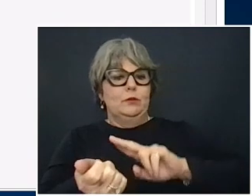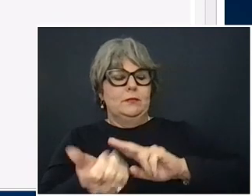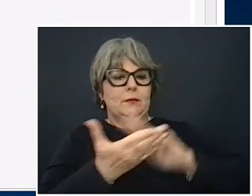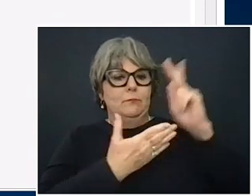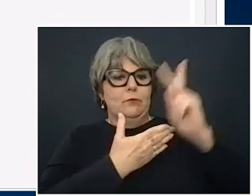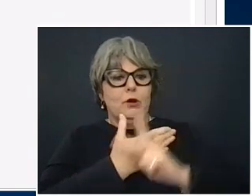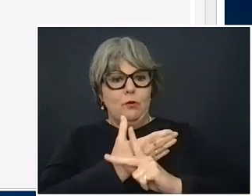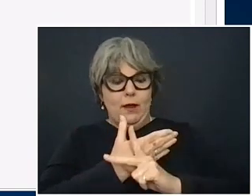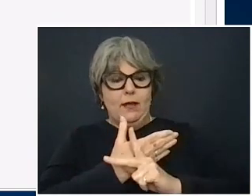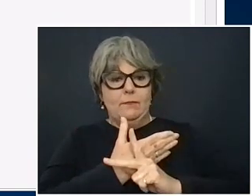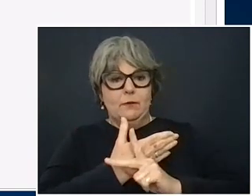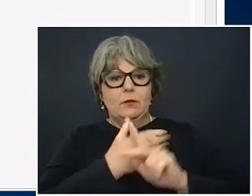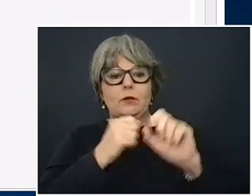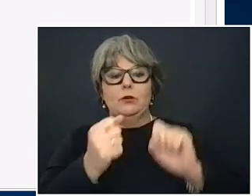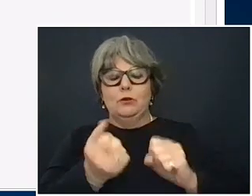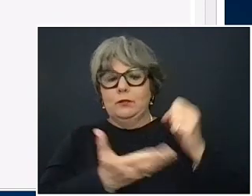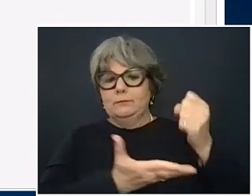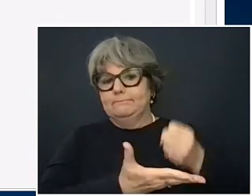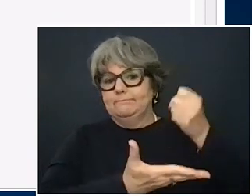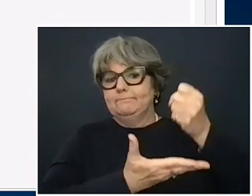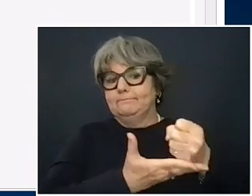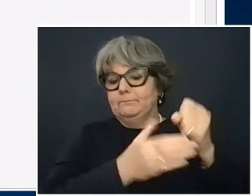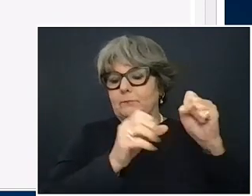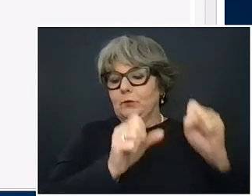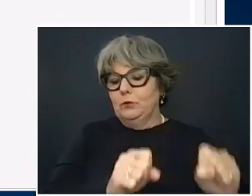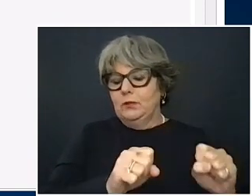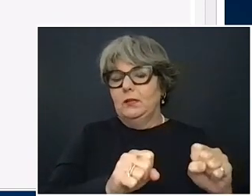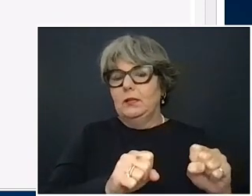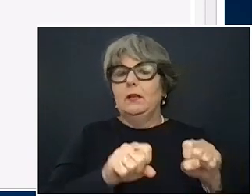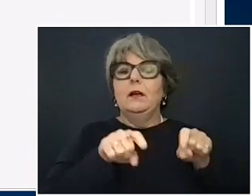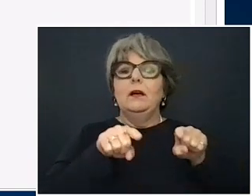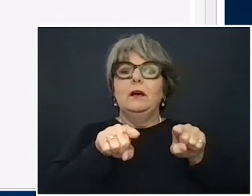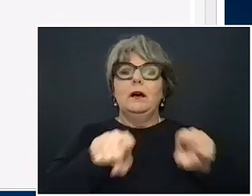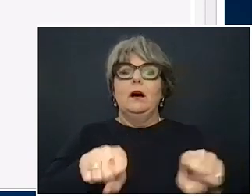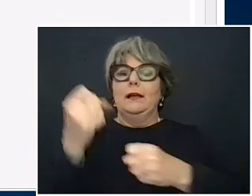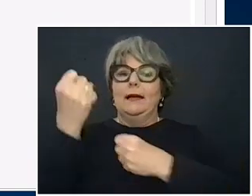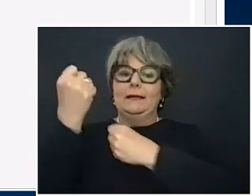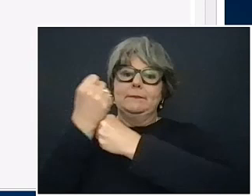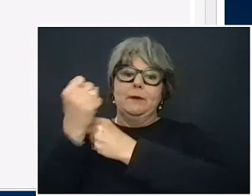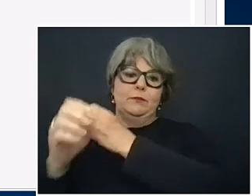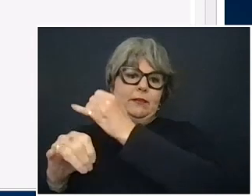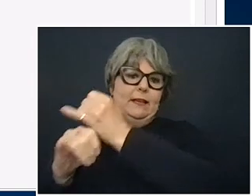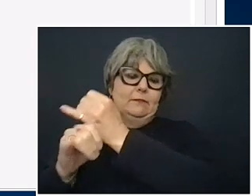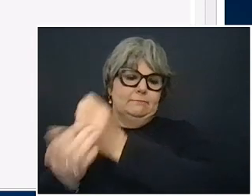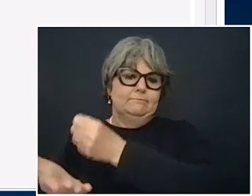accreditation along with a sponsoring institution accreditation that's going to